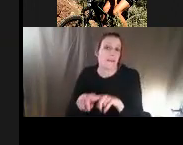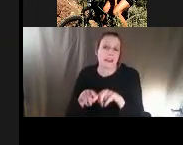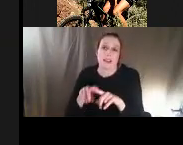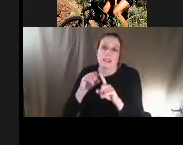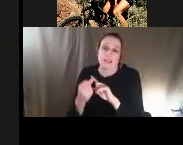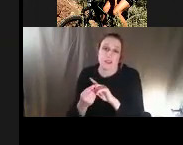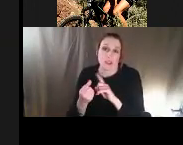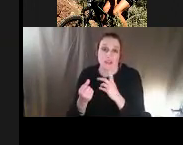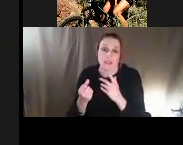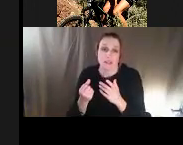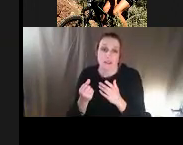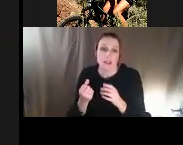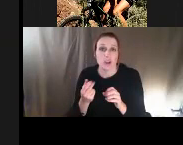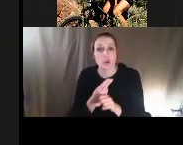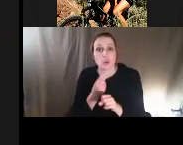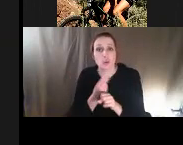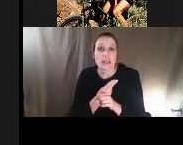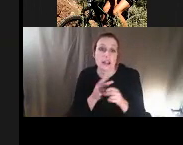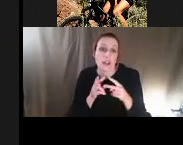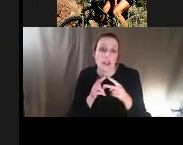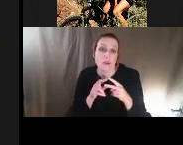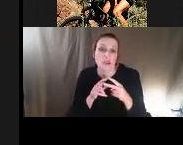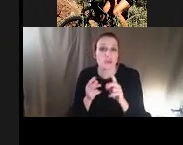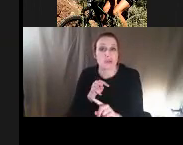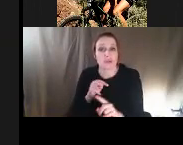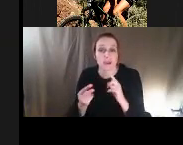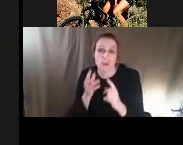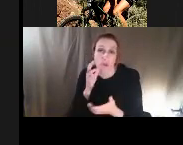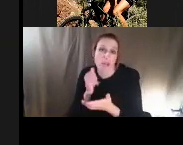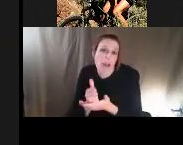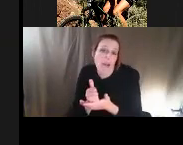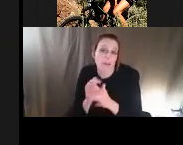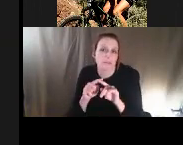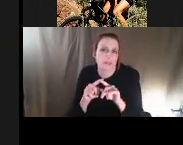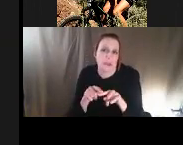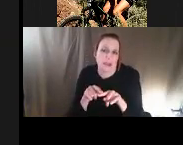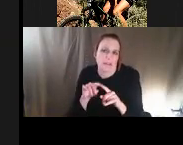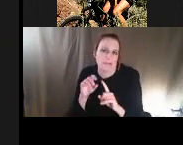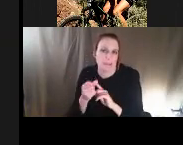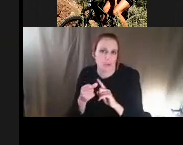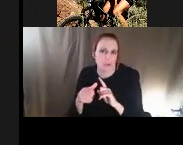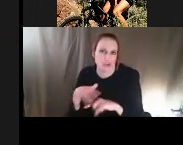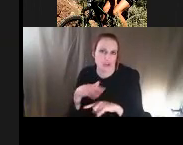Some level of integration, a few steps along the way.